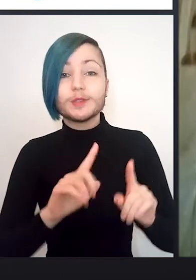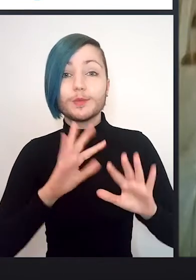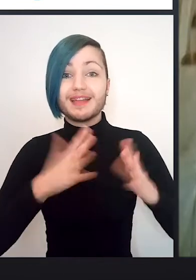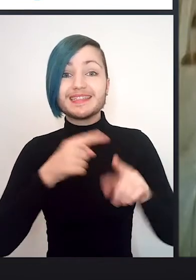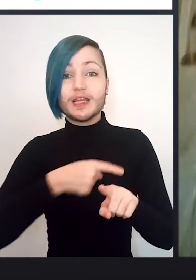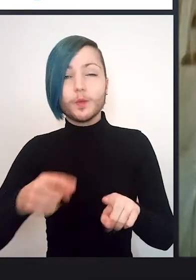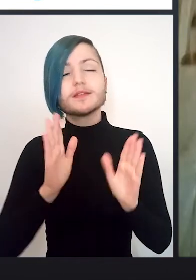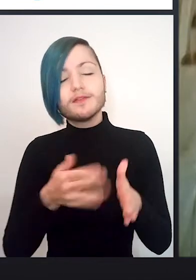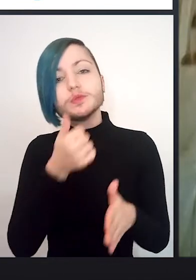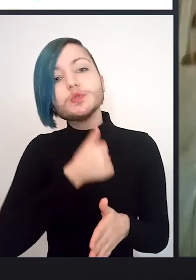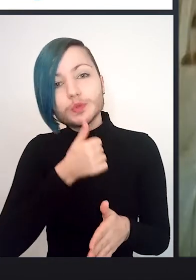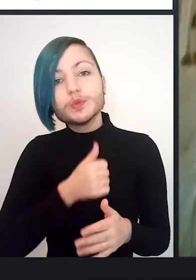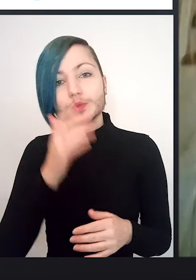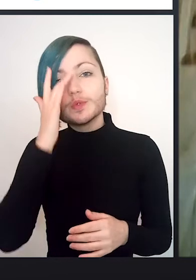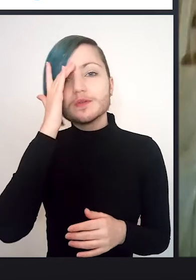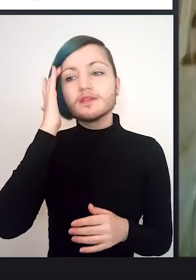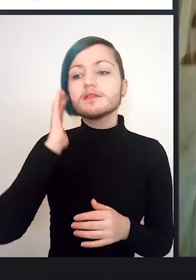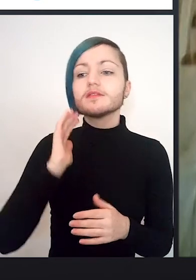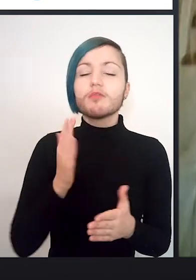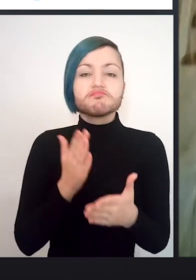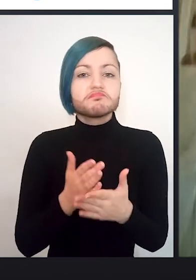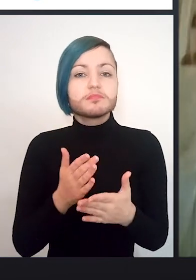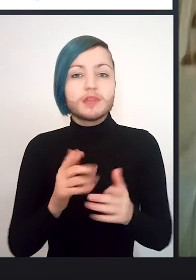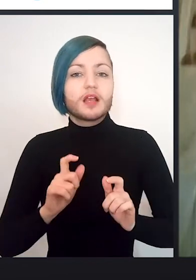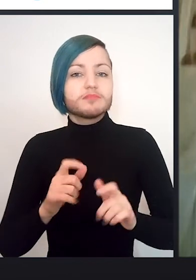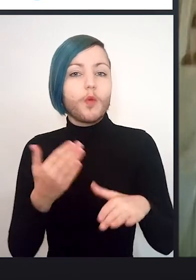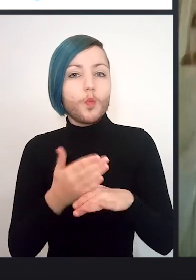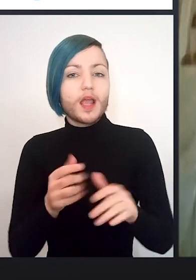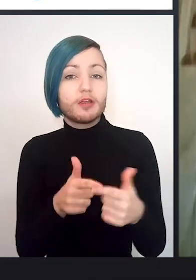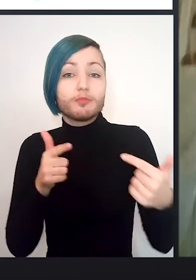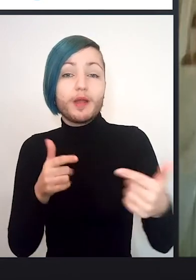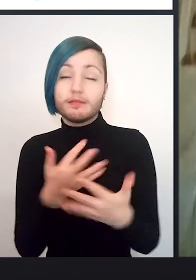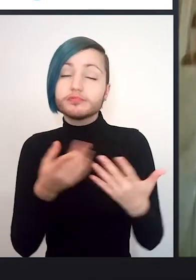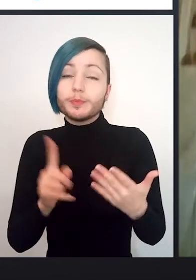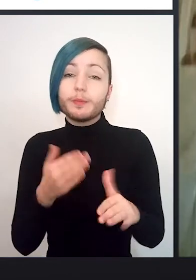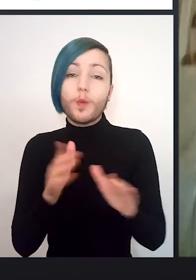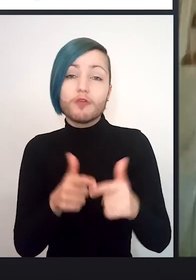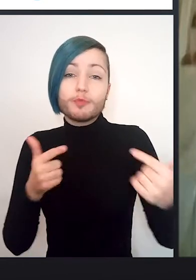Use that time and even if you're working remotely –cause a lot of people work remotely– and I had